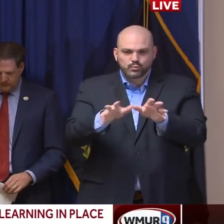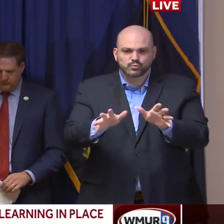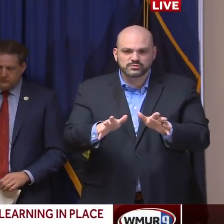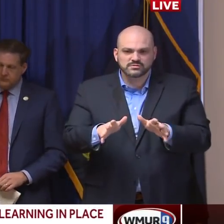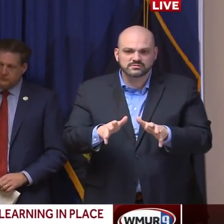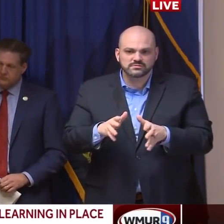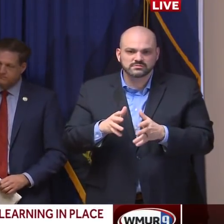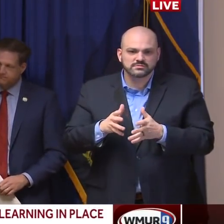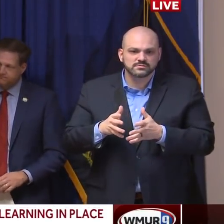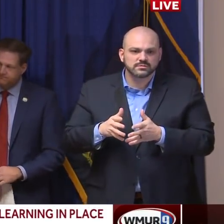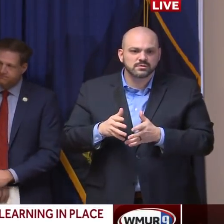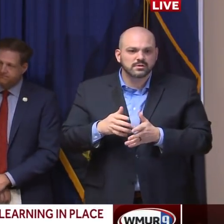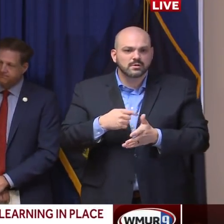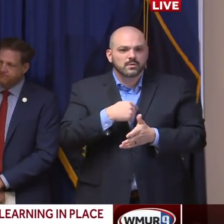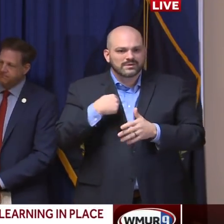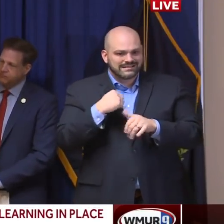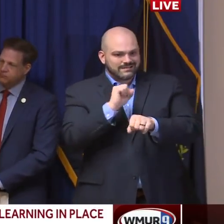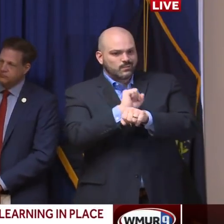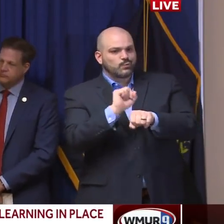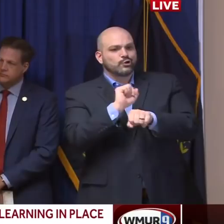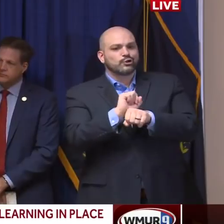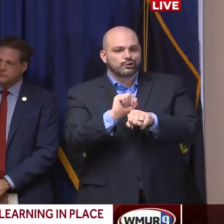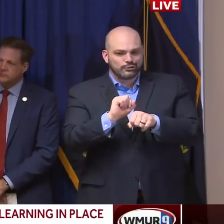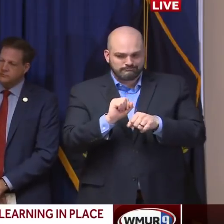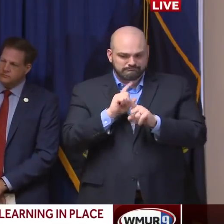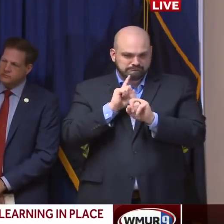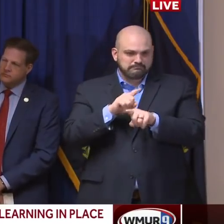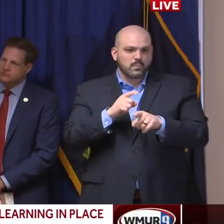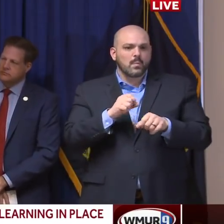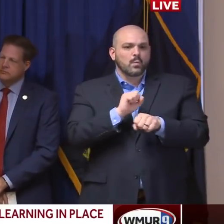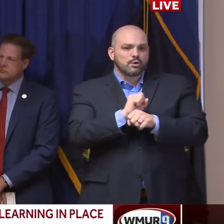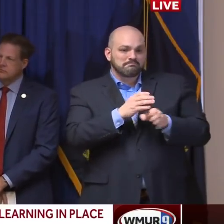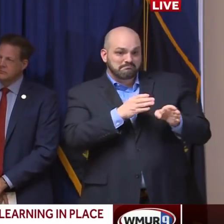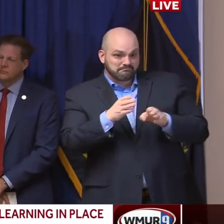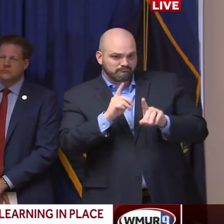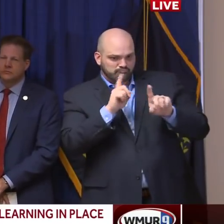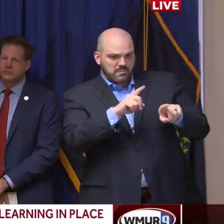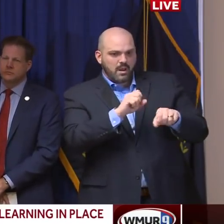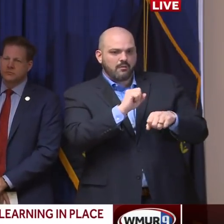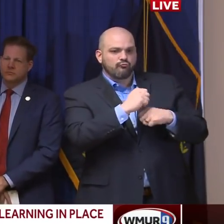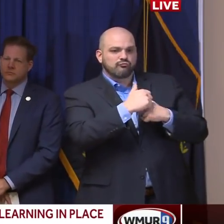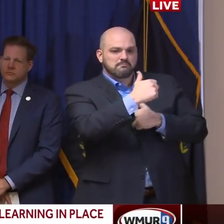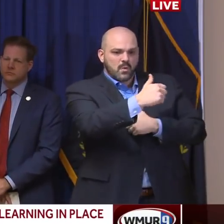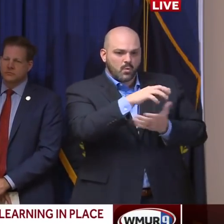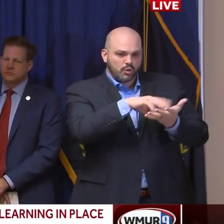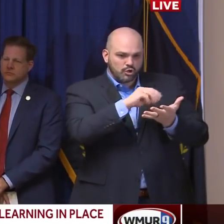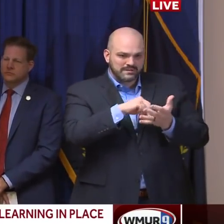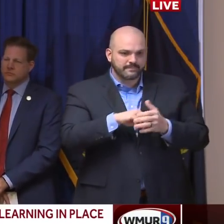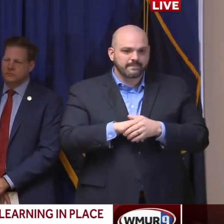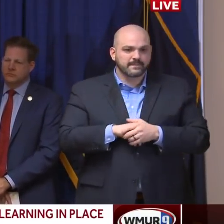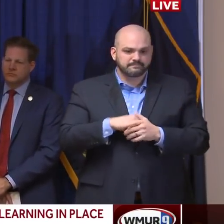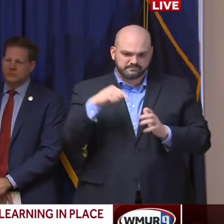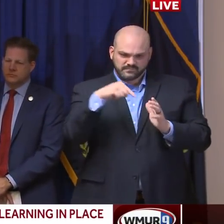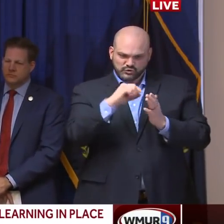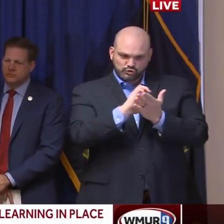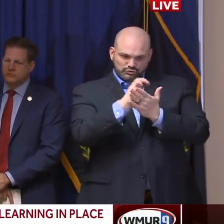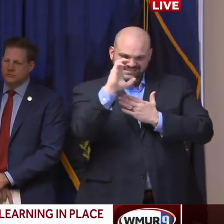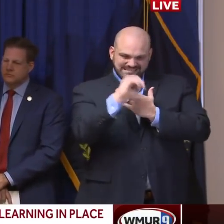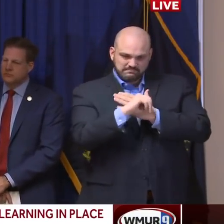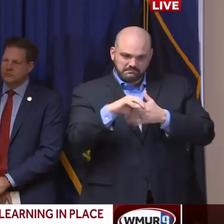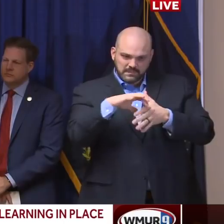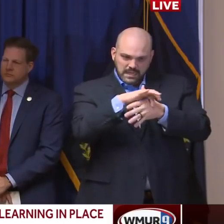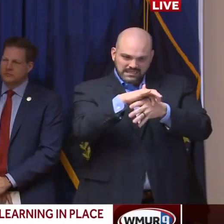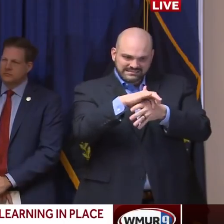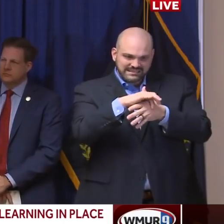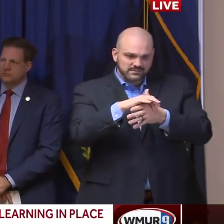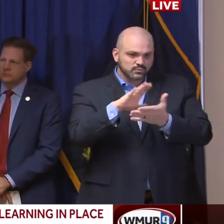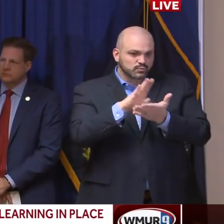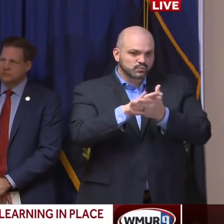AS WE HAVE WORKED ON THE PLANS RELATIVE TO REMOTE INSTRUCTIONS, ONE OF THE AREAS WE HAVE EMPHASIZED IS AROUND THE CURRICULAR, THE CONTENT.